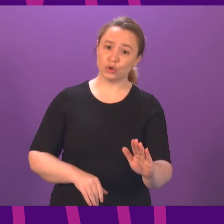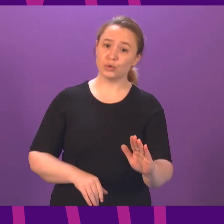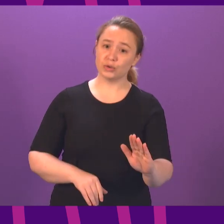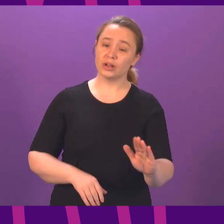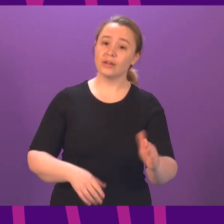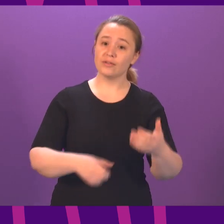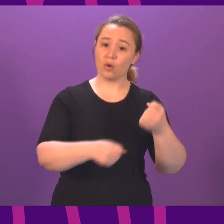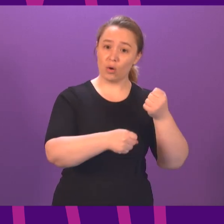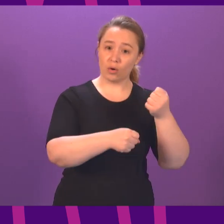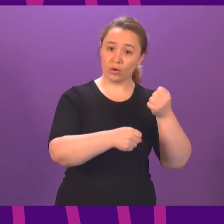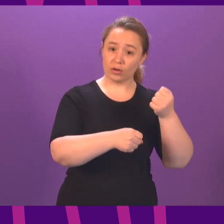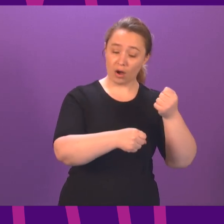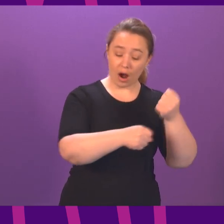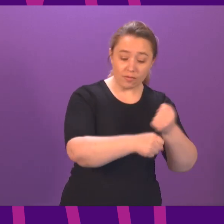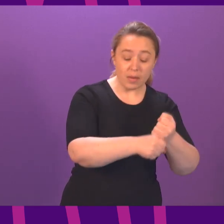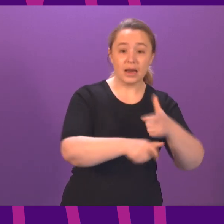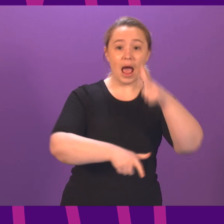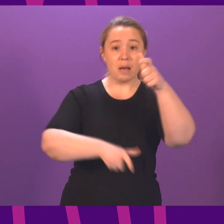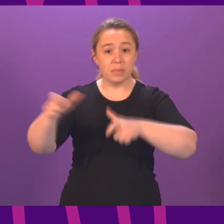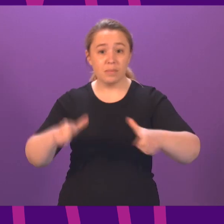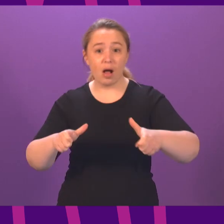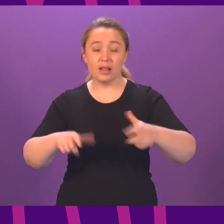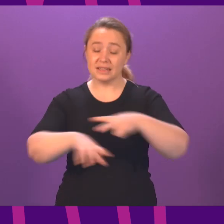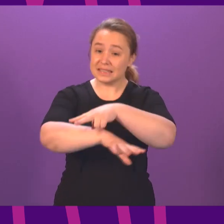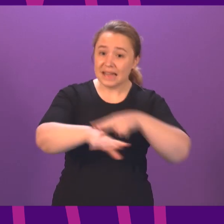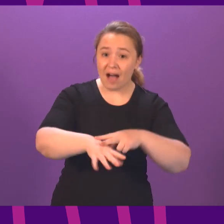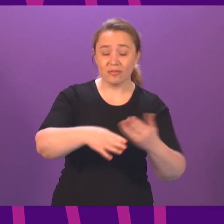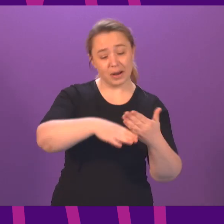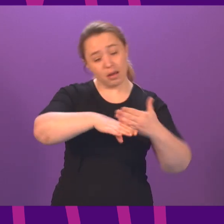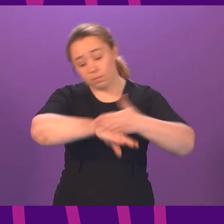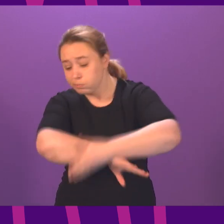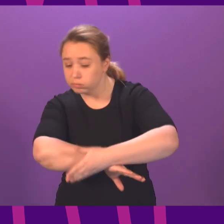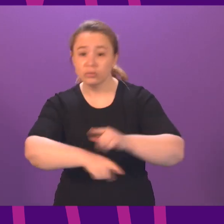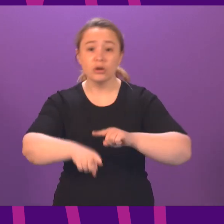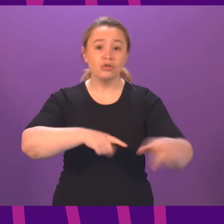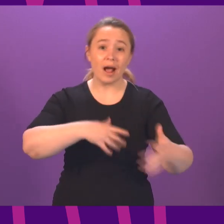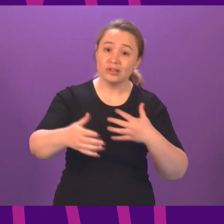the country who have worked every single day to try to deal with the crisis.